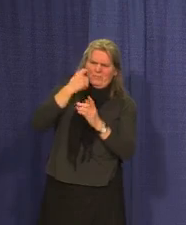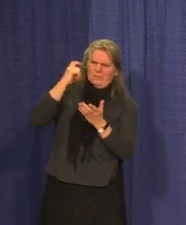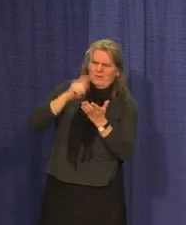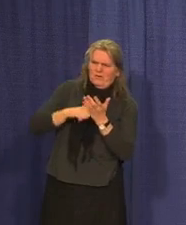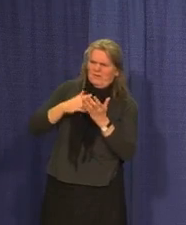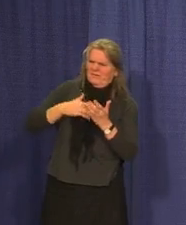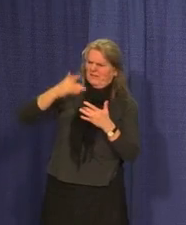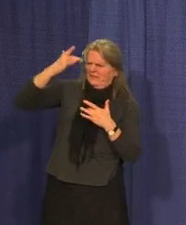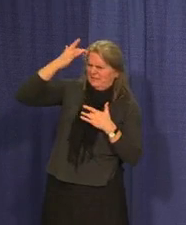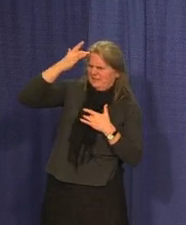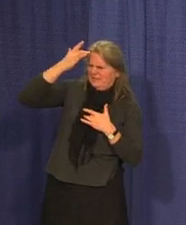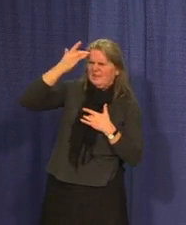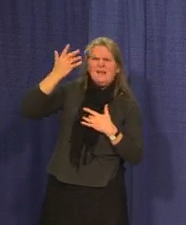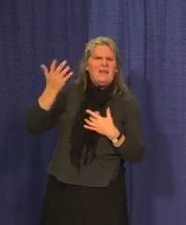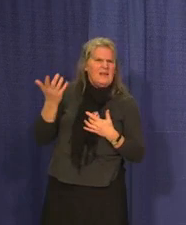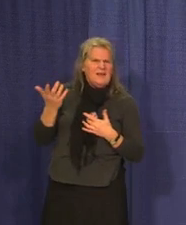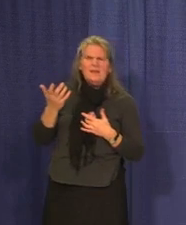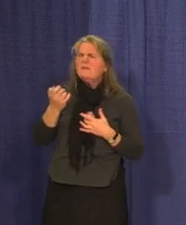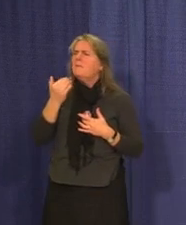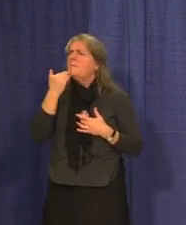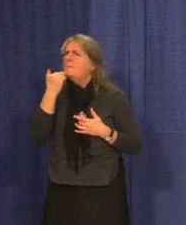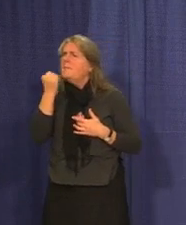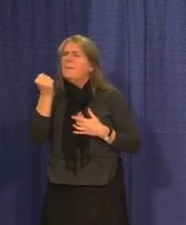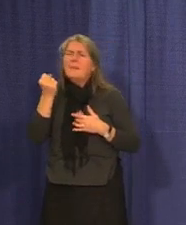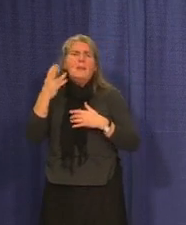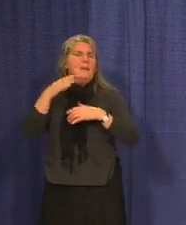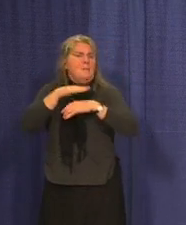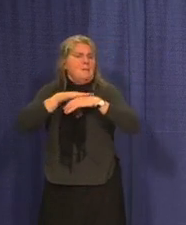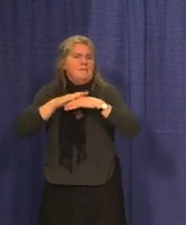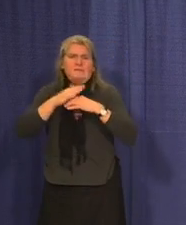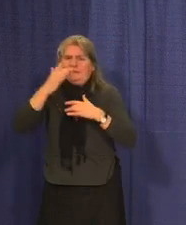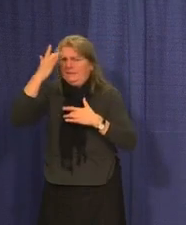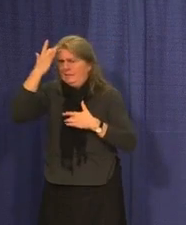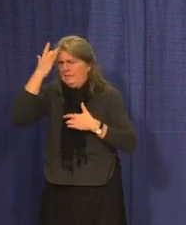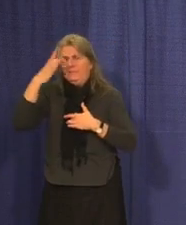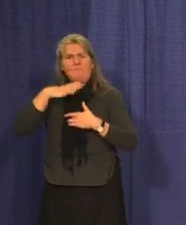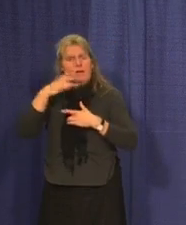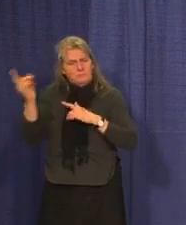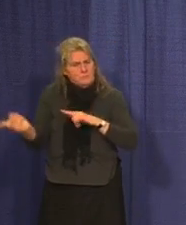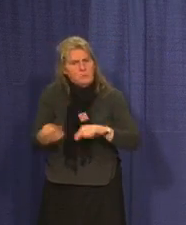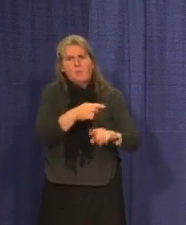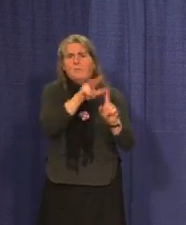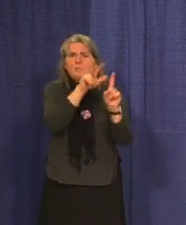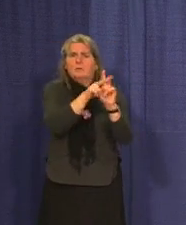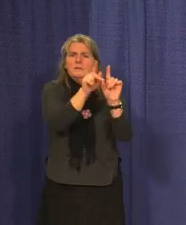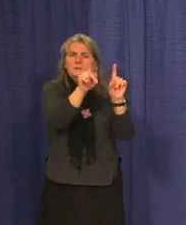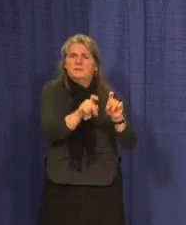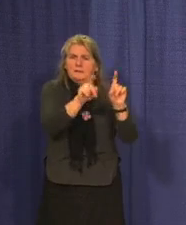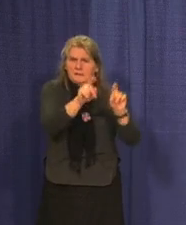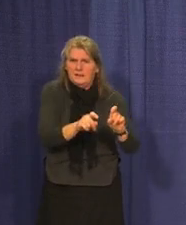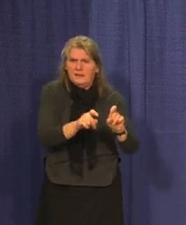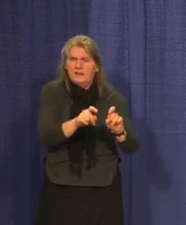asked to self monitor for symptoms and if you're feeling ill, even slightly under the weather, please arrange for